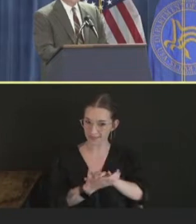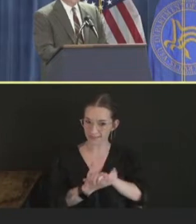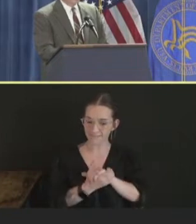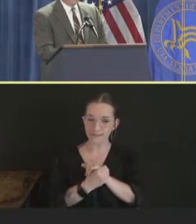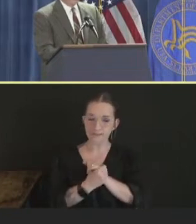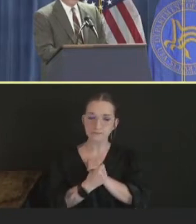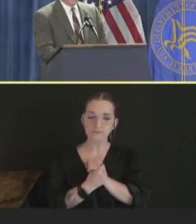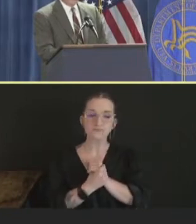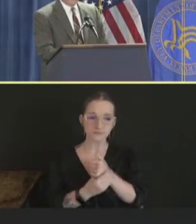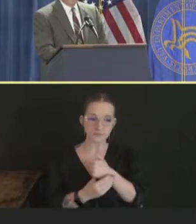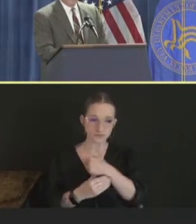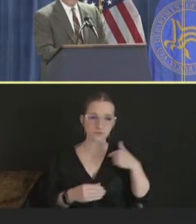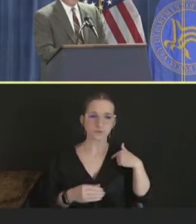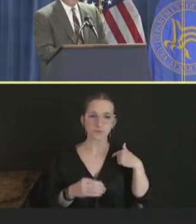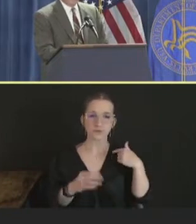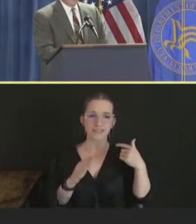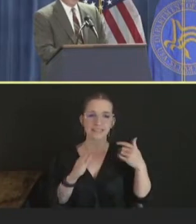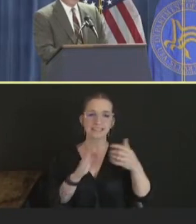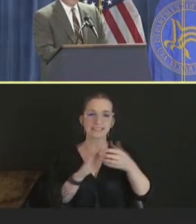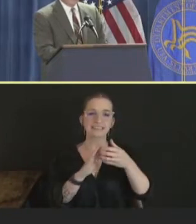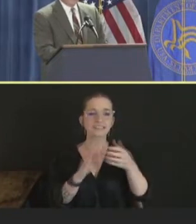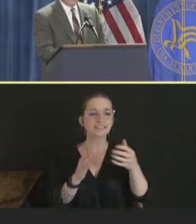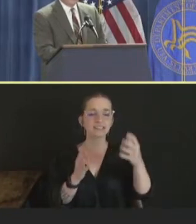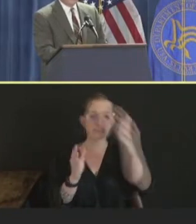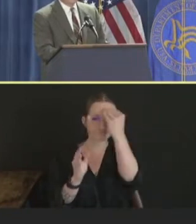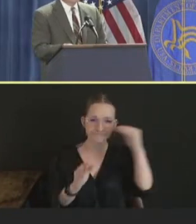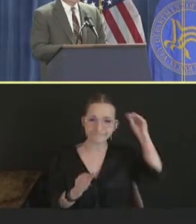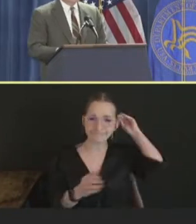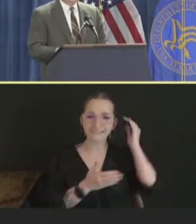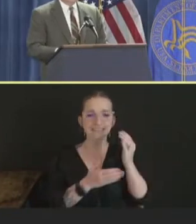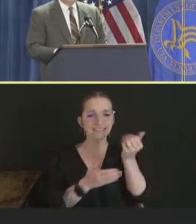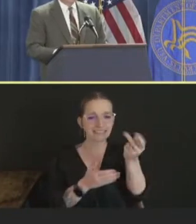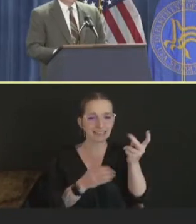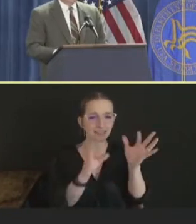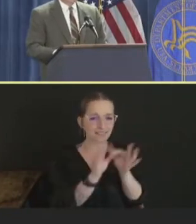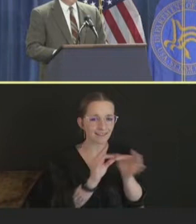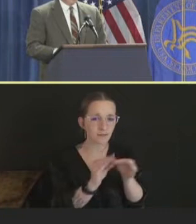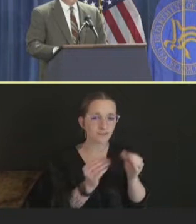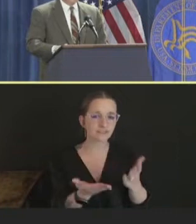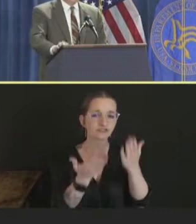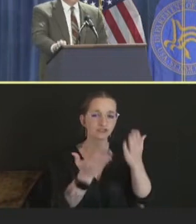And we took away several comments and suggestions from that as well as revisions afterwards.